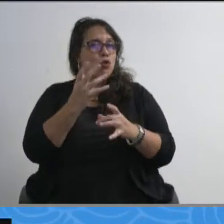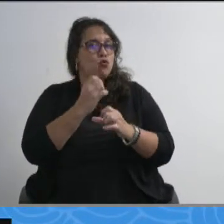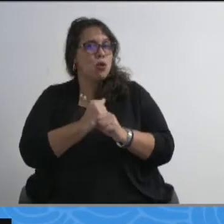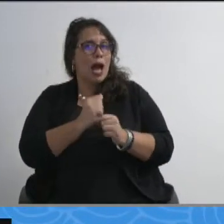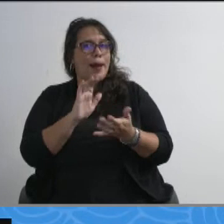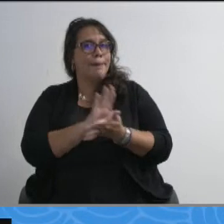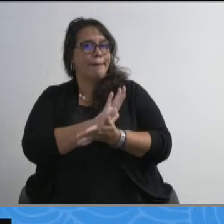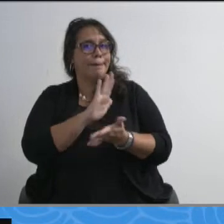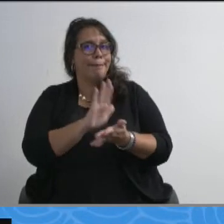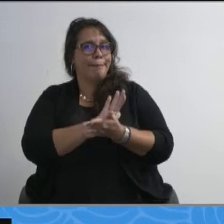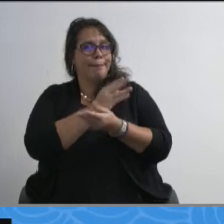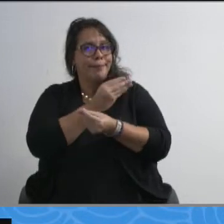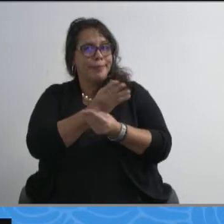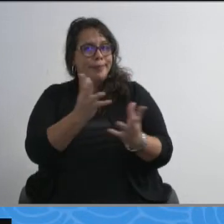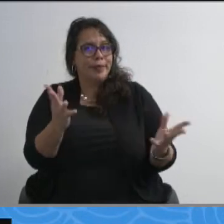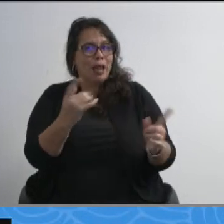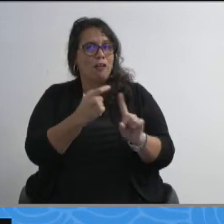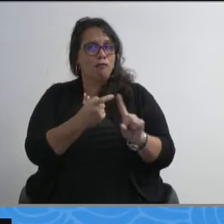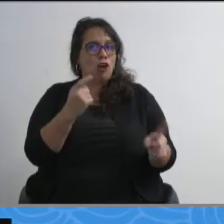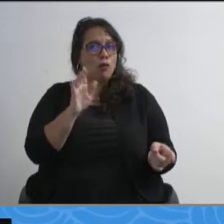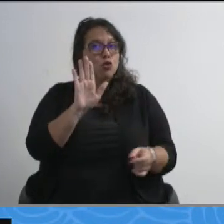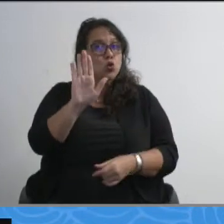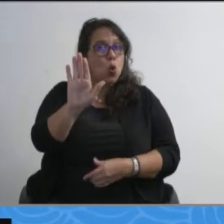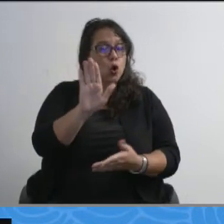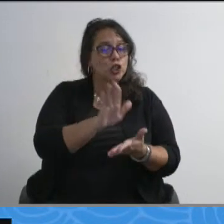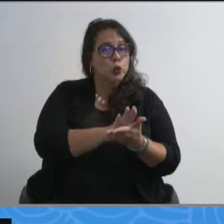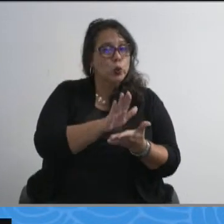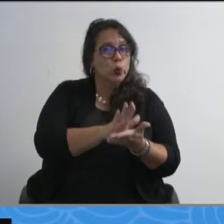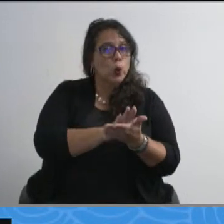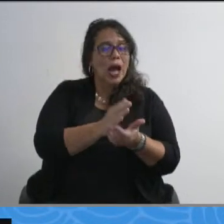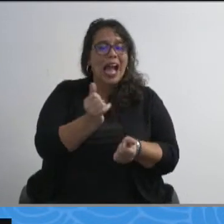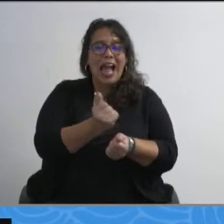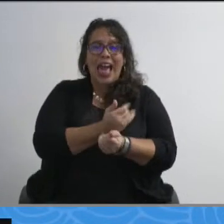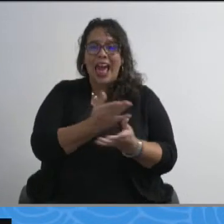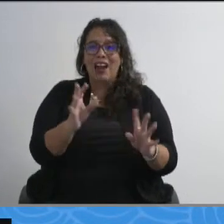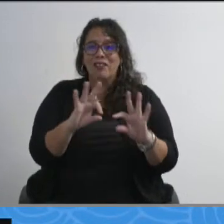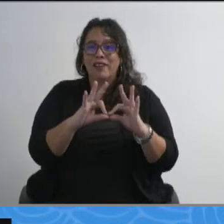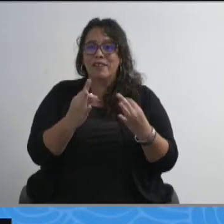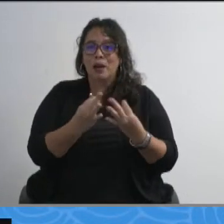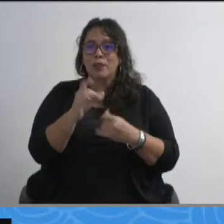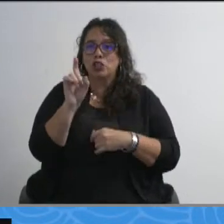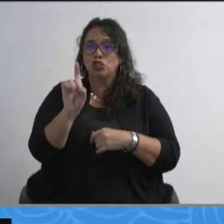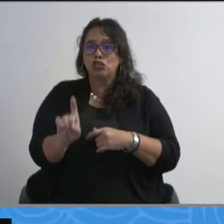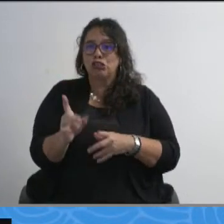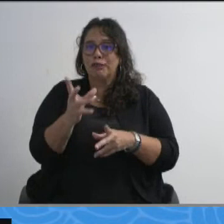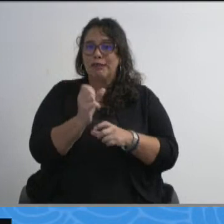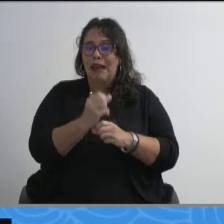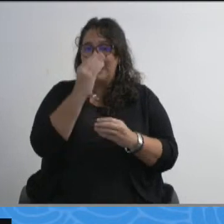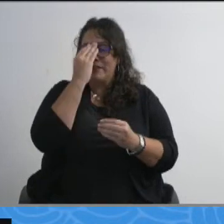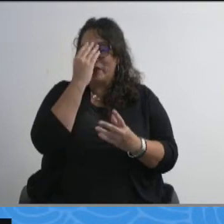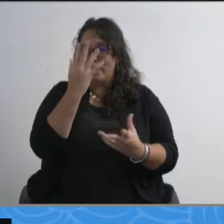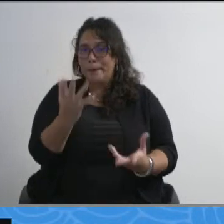or some information from your school site too. But every family should have gotten an information packet about the dates for Middle School Choice